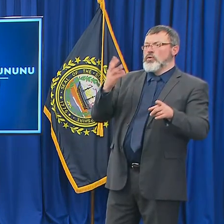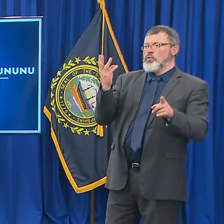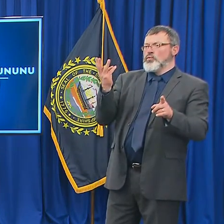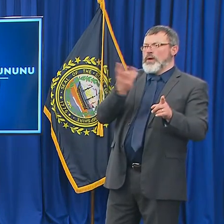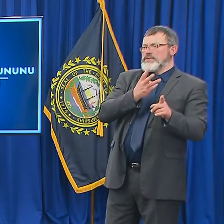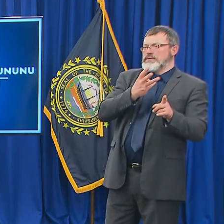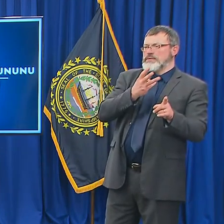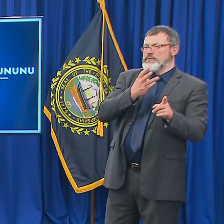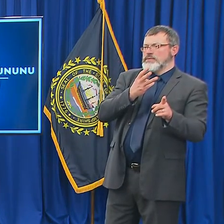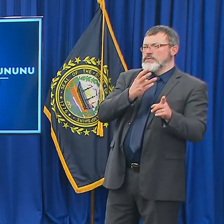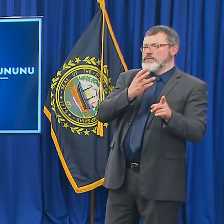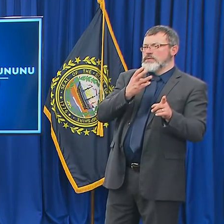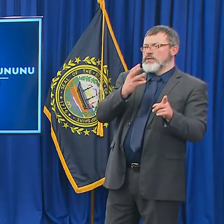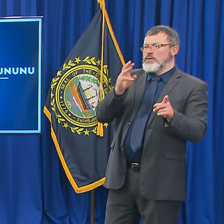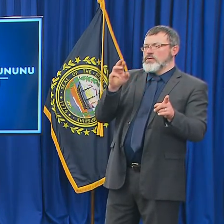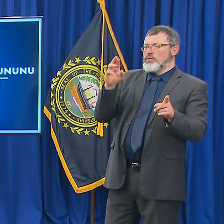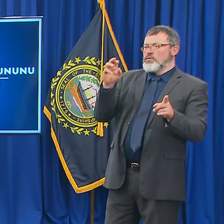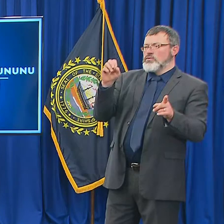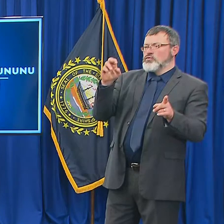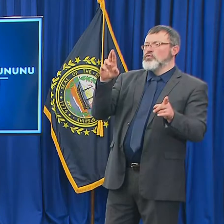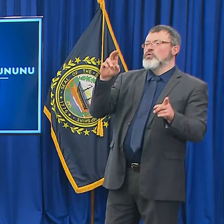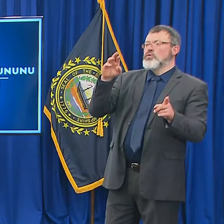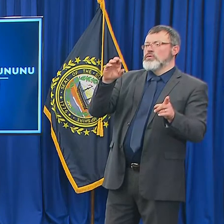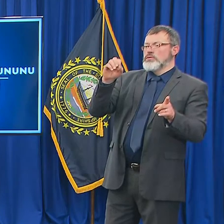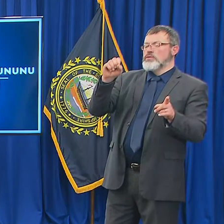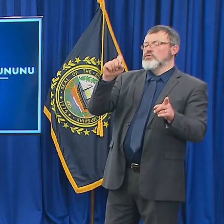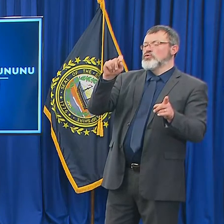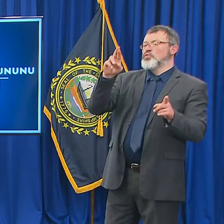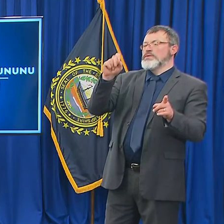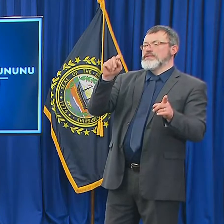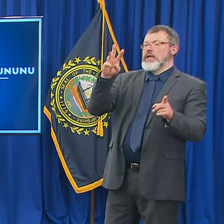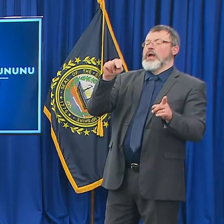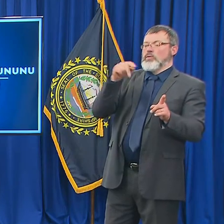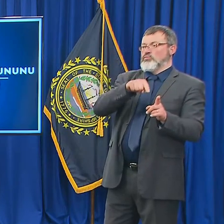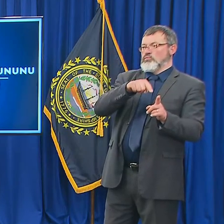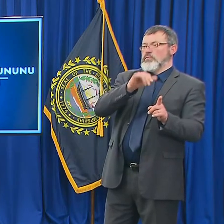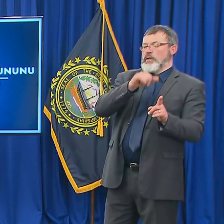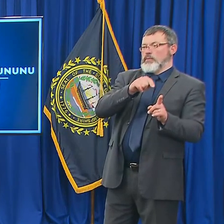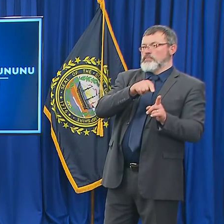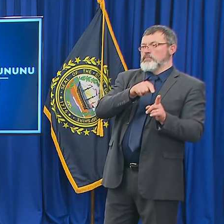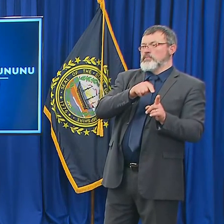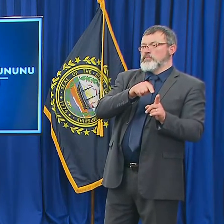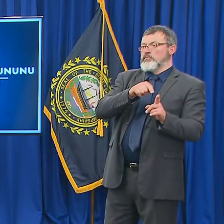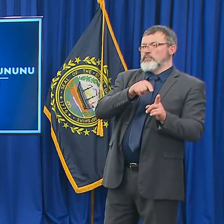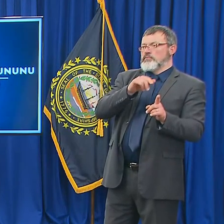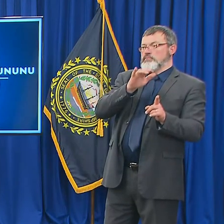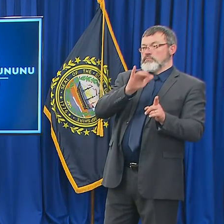So we will try to get you get you that number in terms of the additional funds that we've